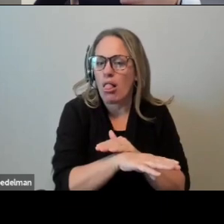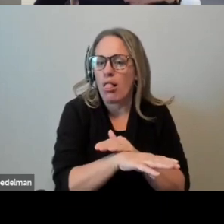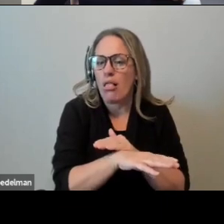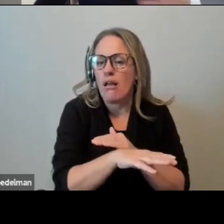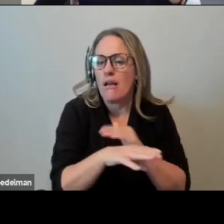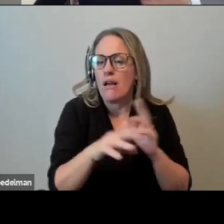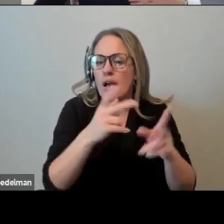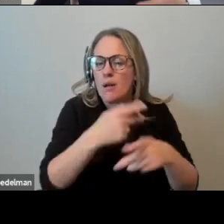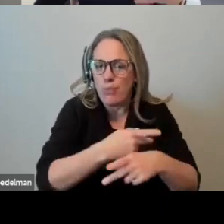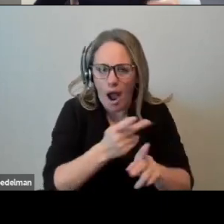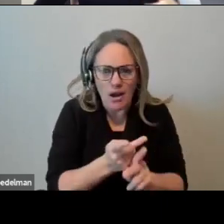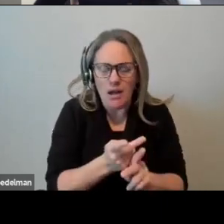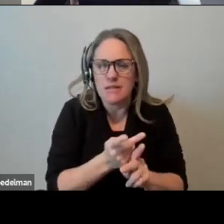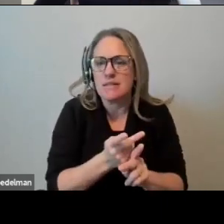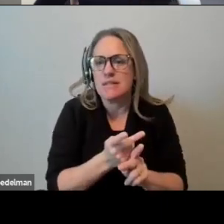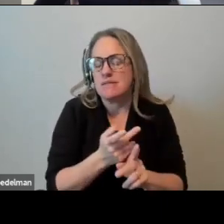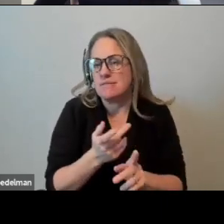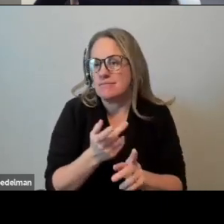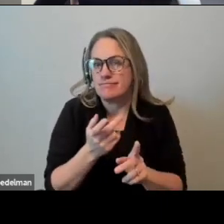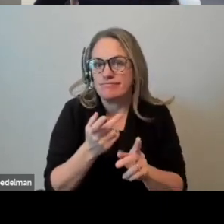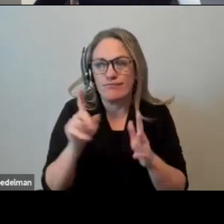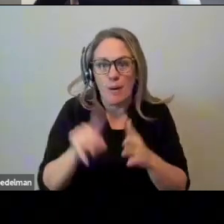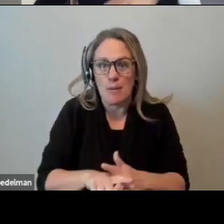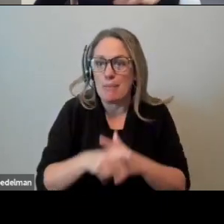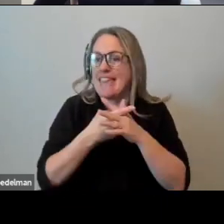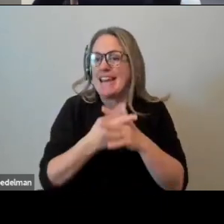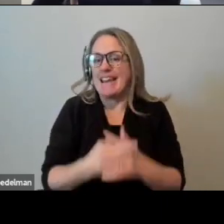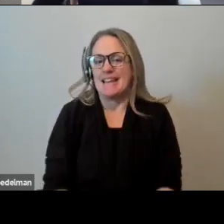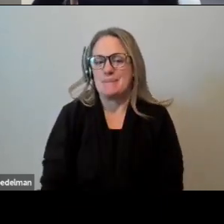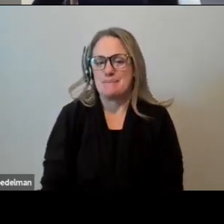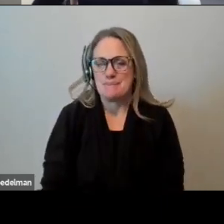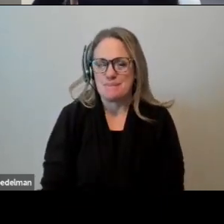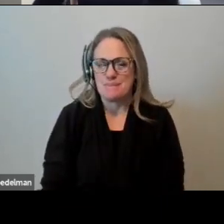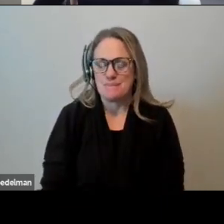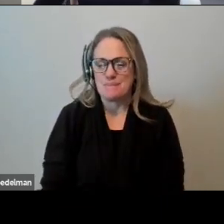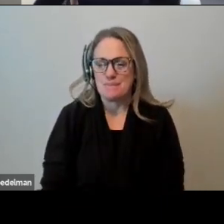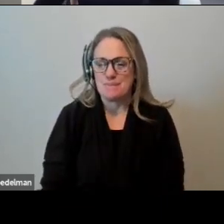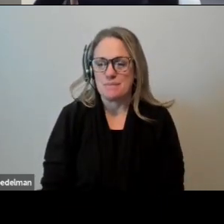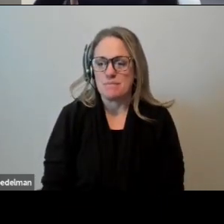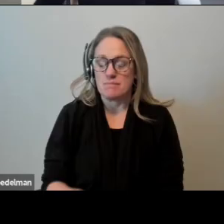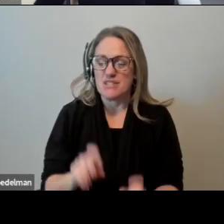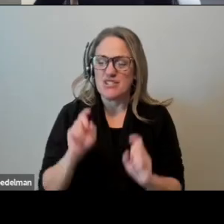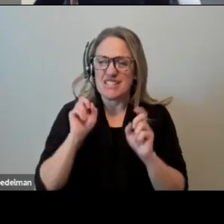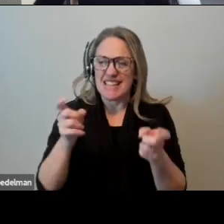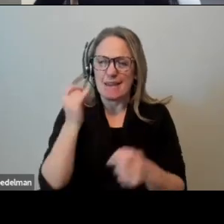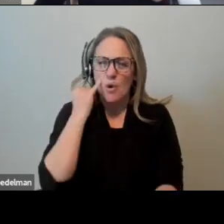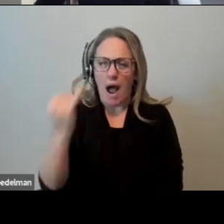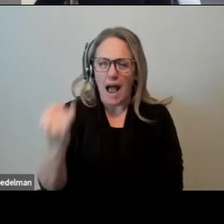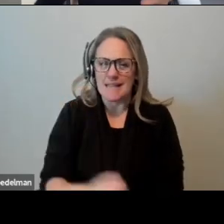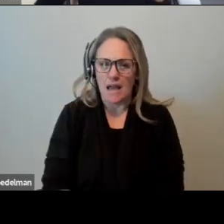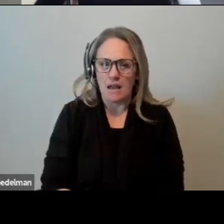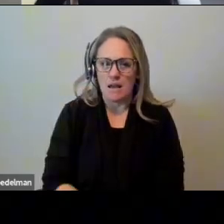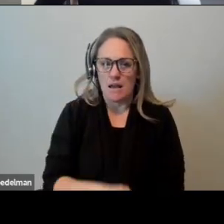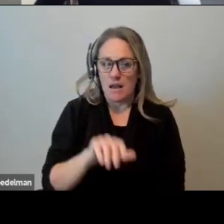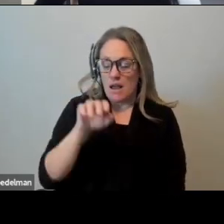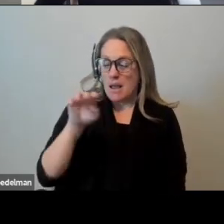products right out at the gate. But just to give you a sense, Microsoft 365 copilot,